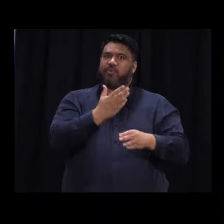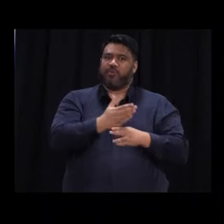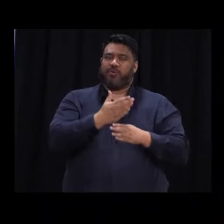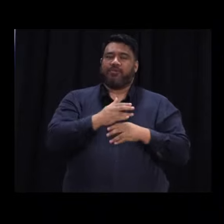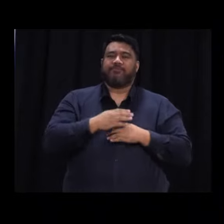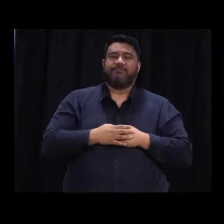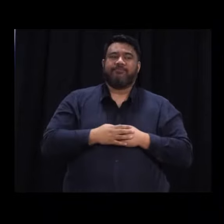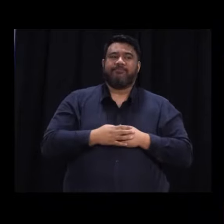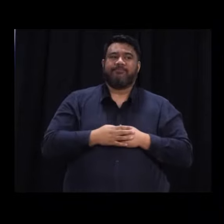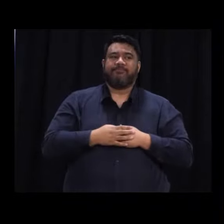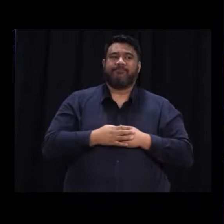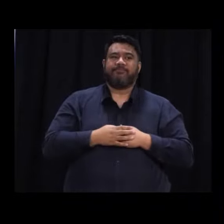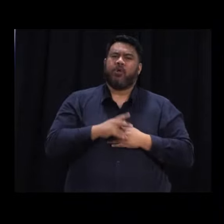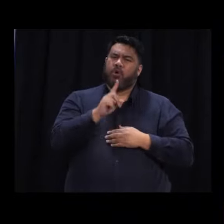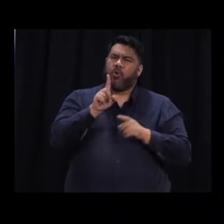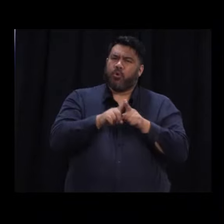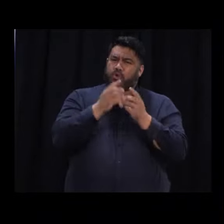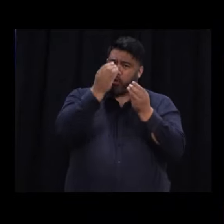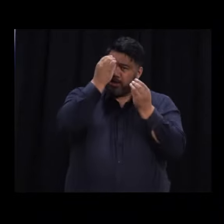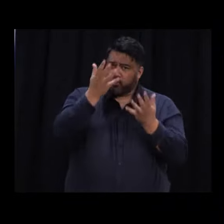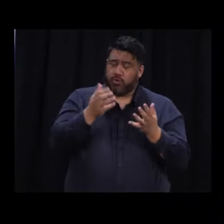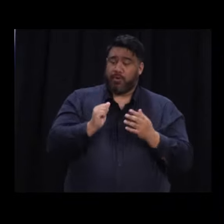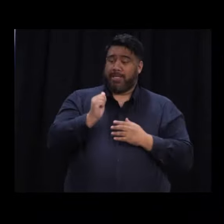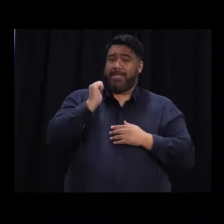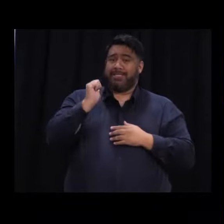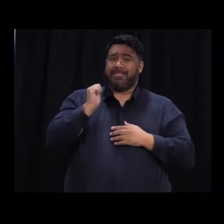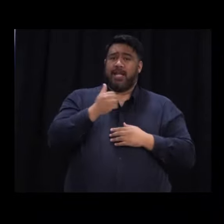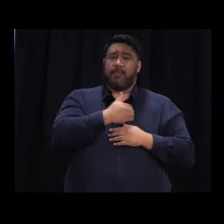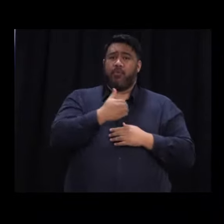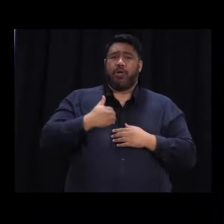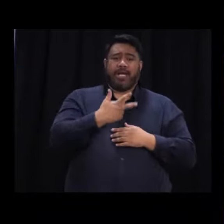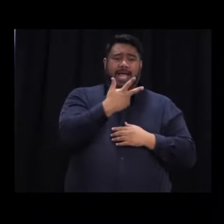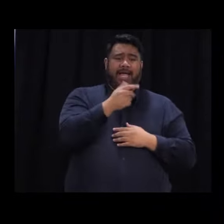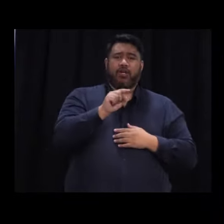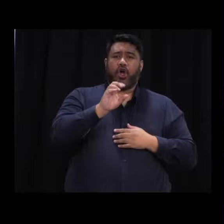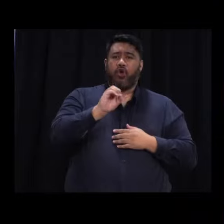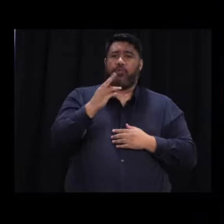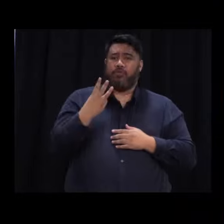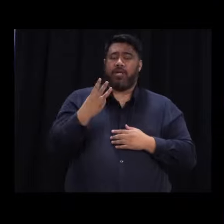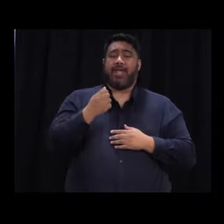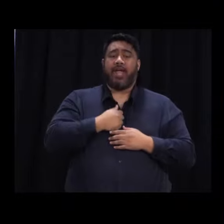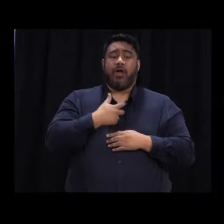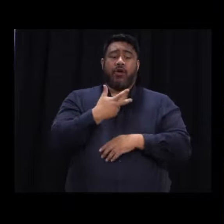record number of vaccinations done yesterday and the great